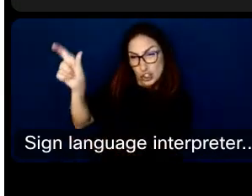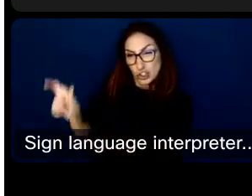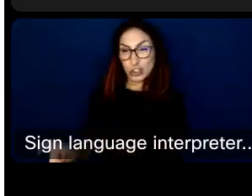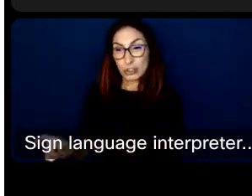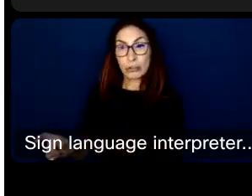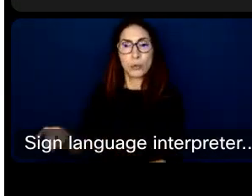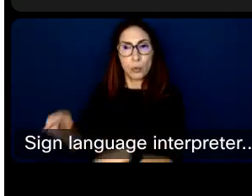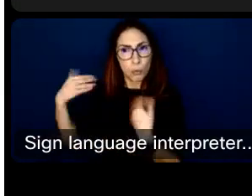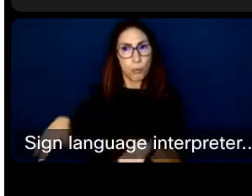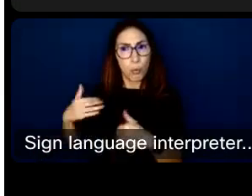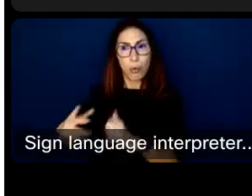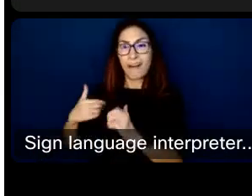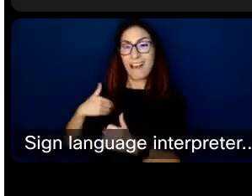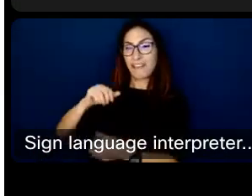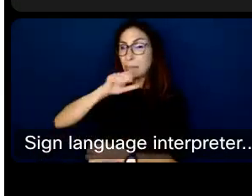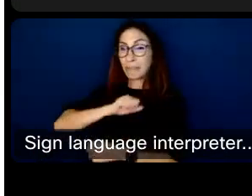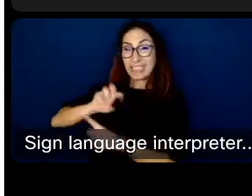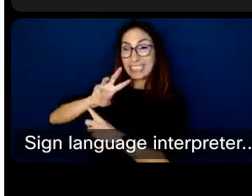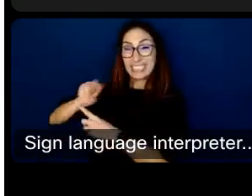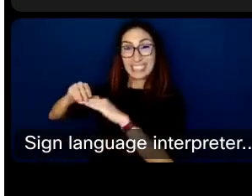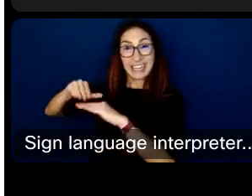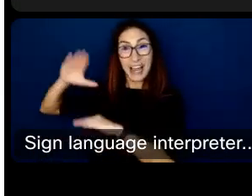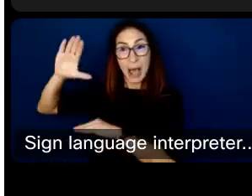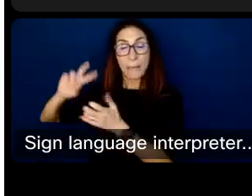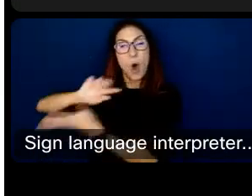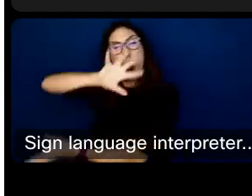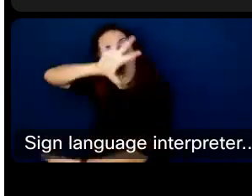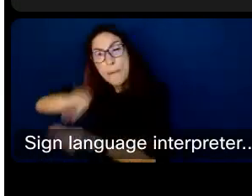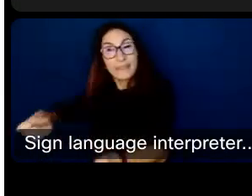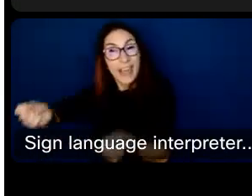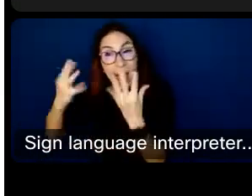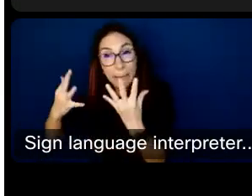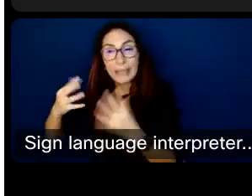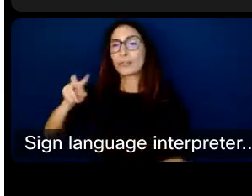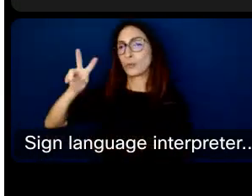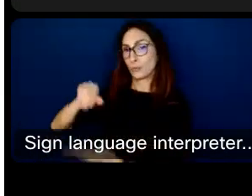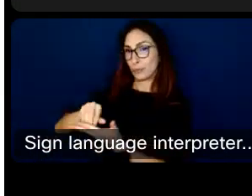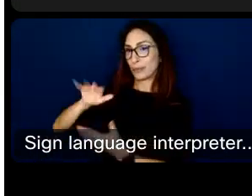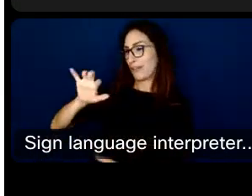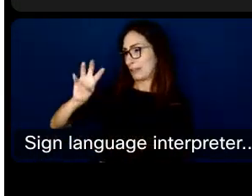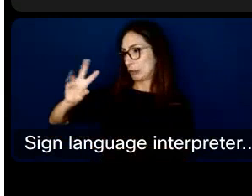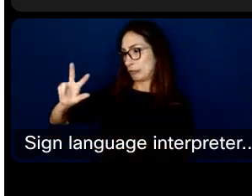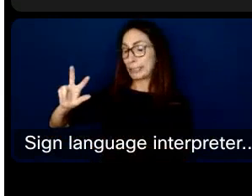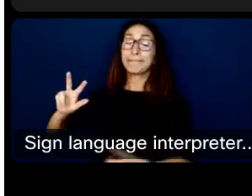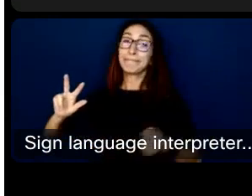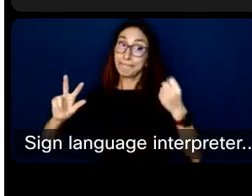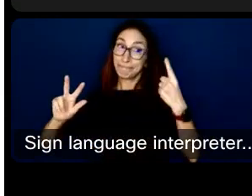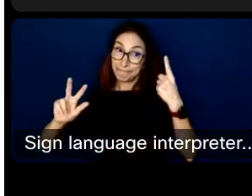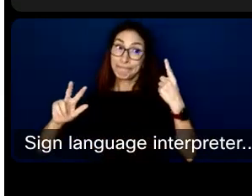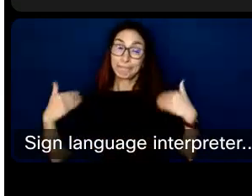at 2,563. So, we definitely have a community of folks who were